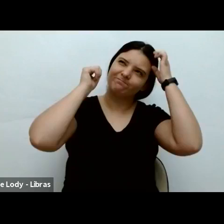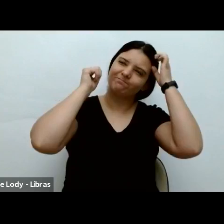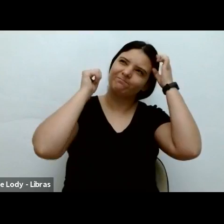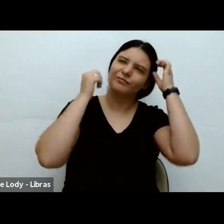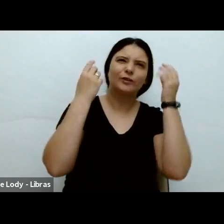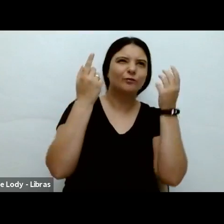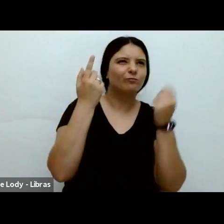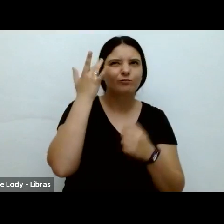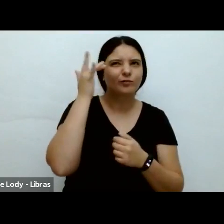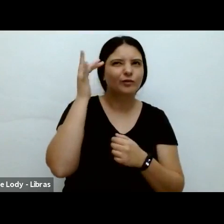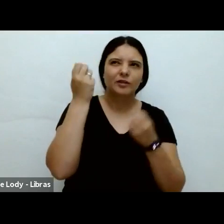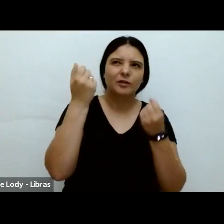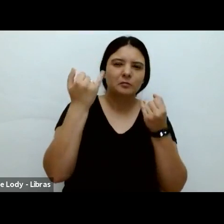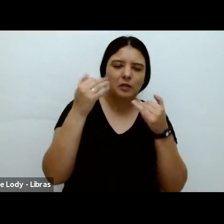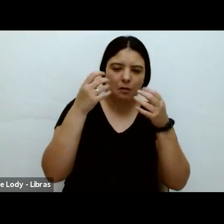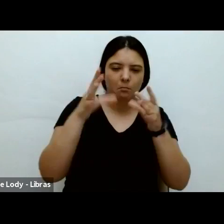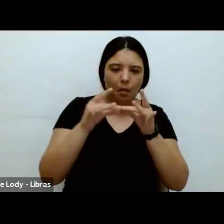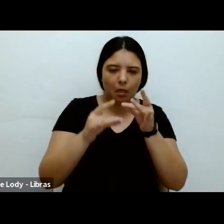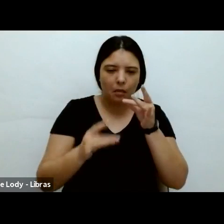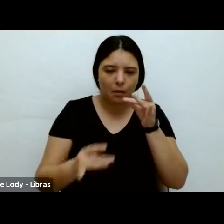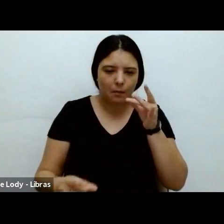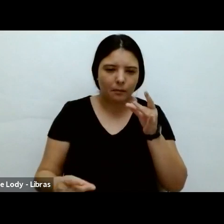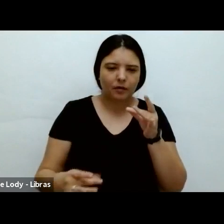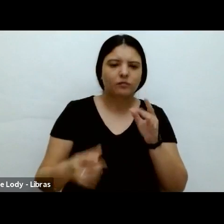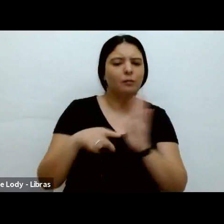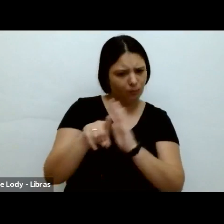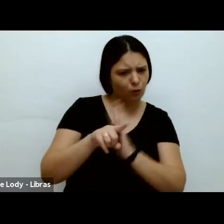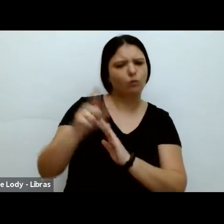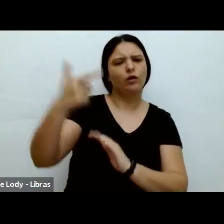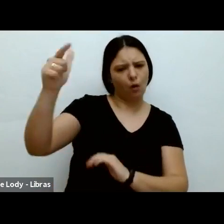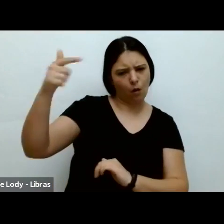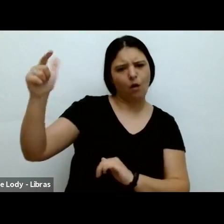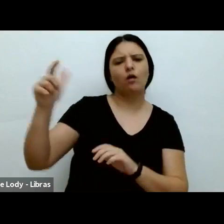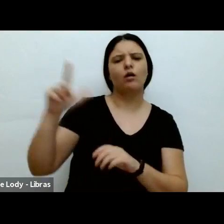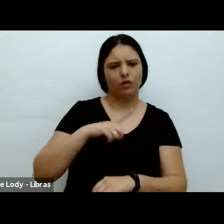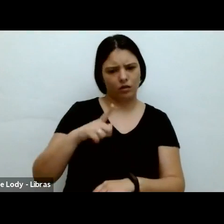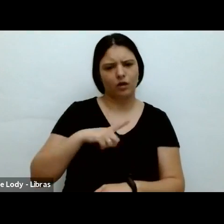Right.